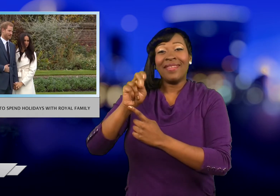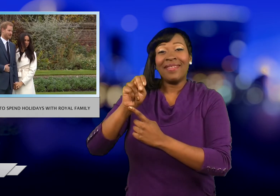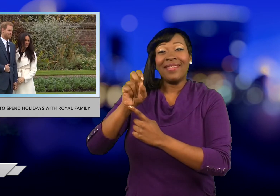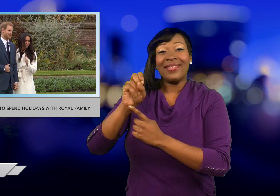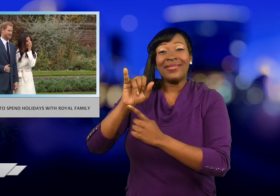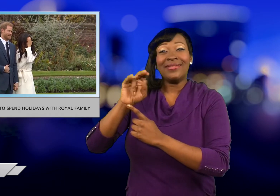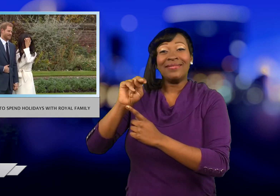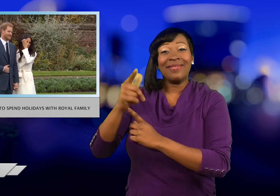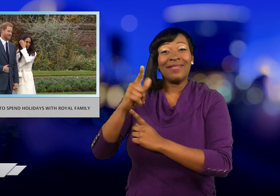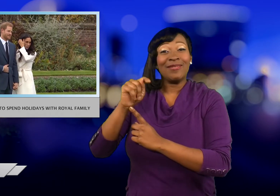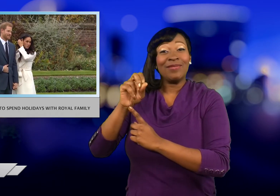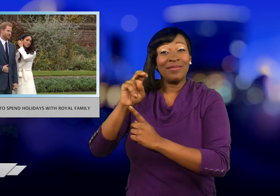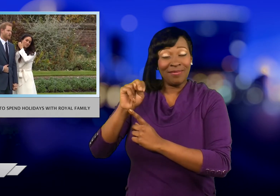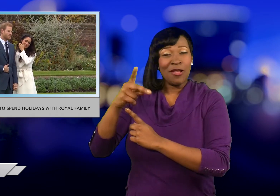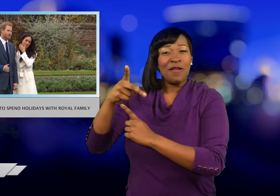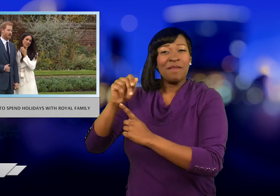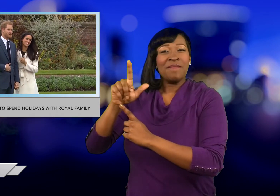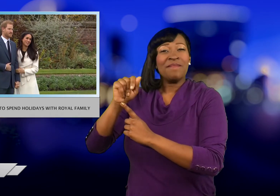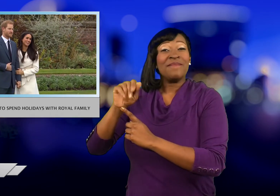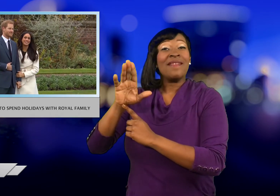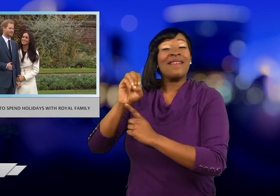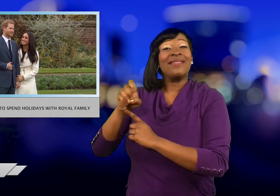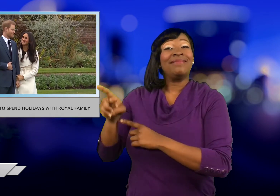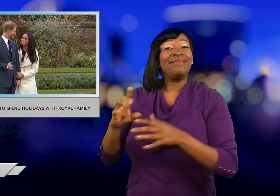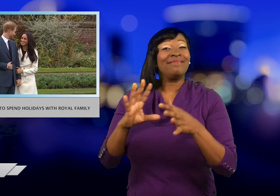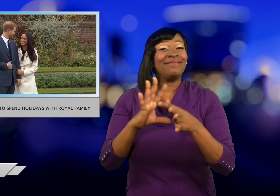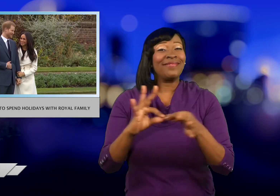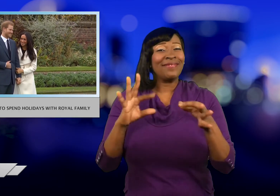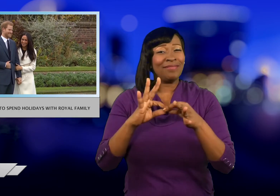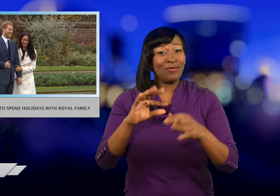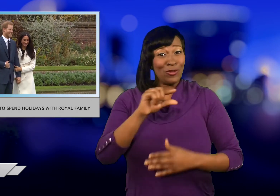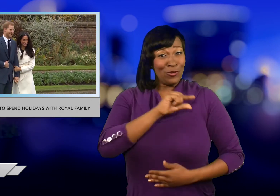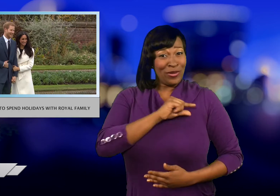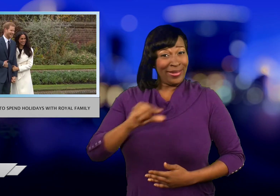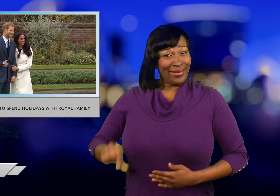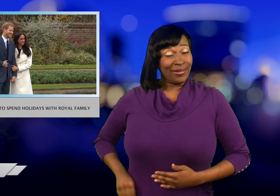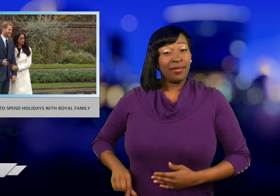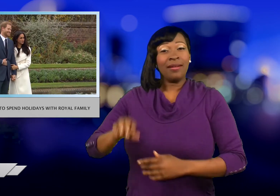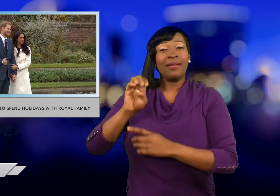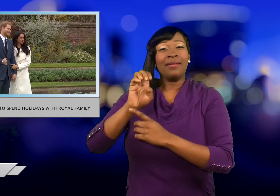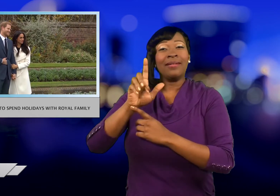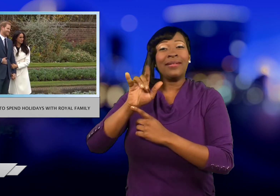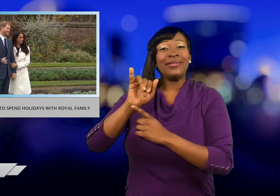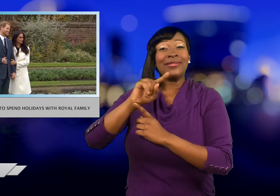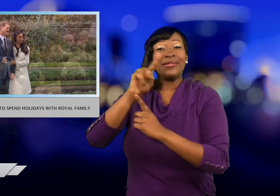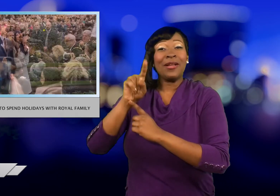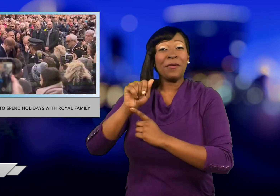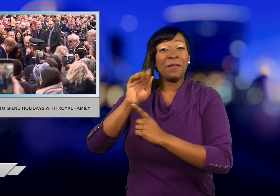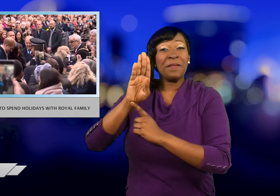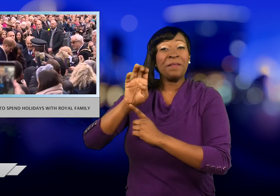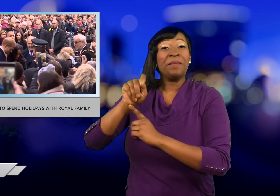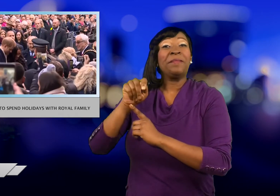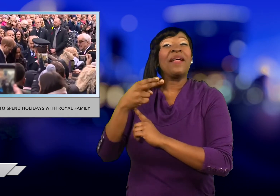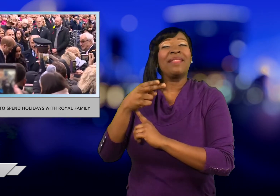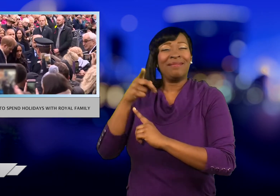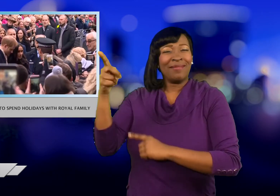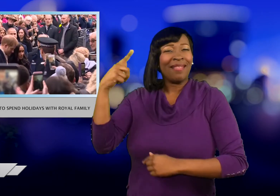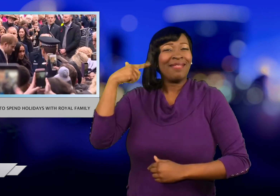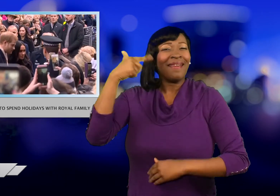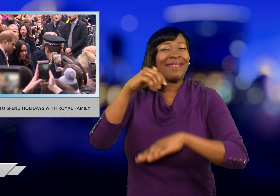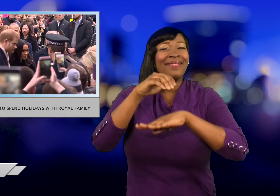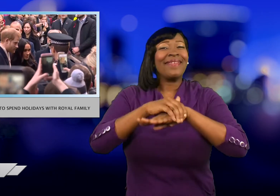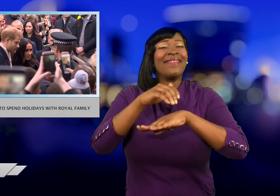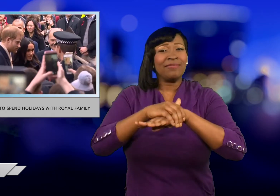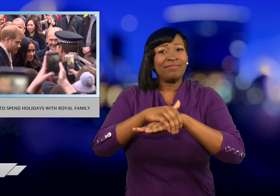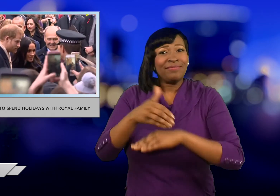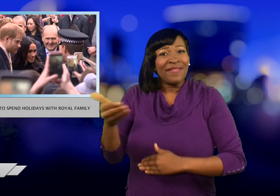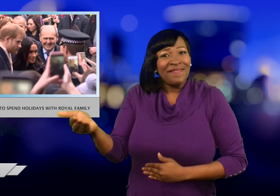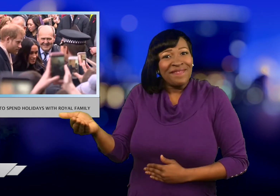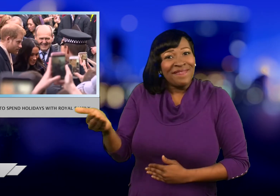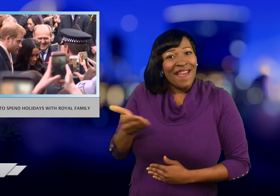Kensington Palace says Markle will join her fiance, Britain's Prince Harry and several